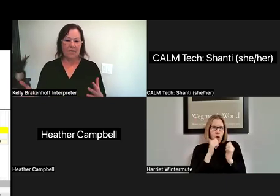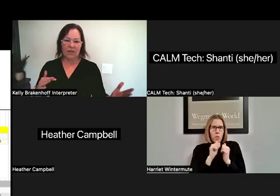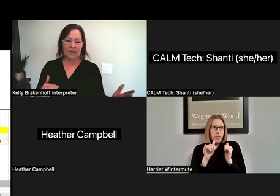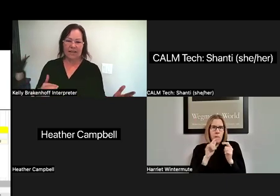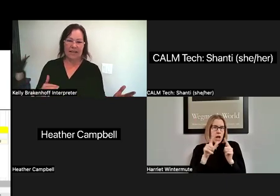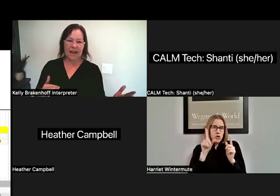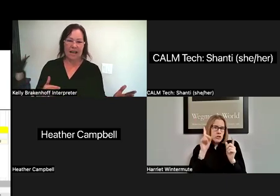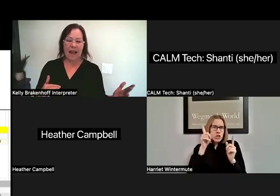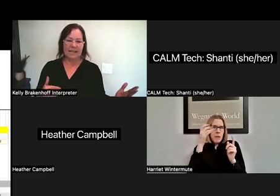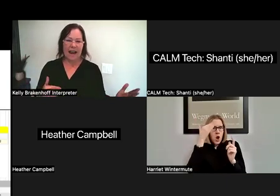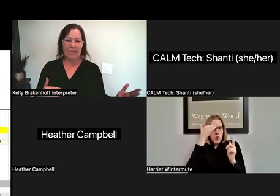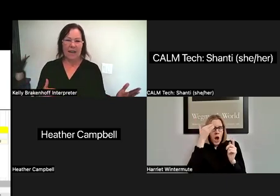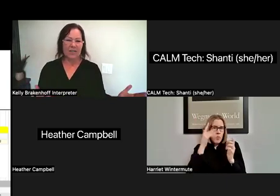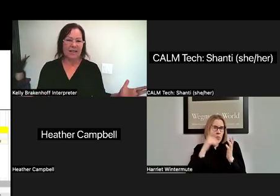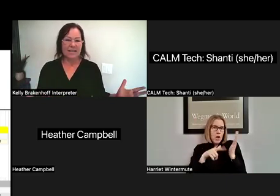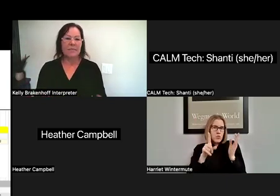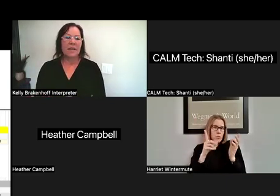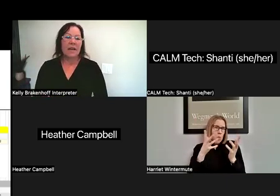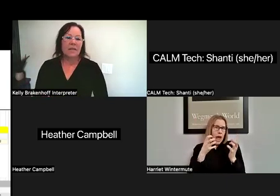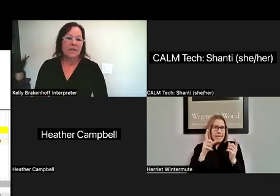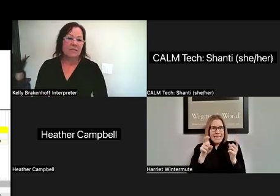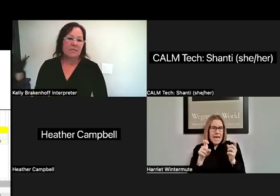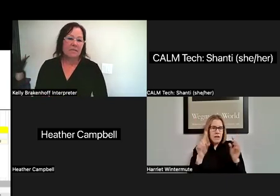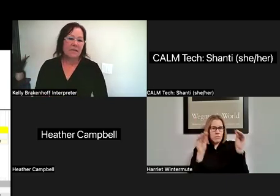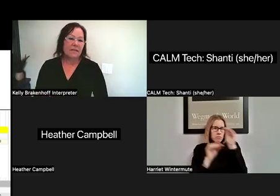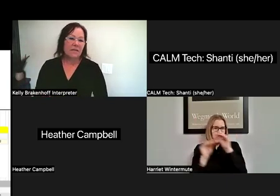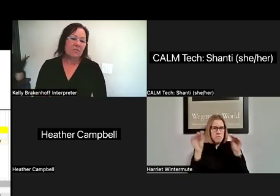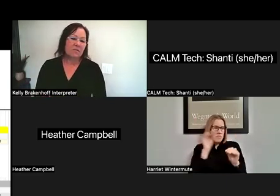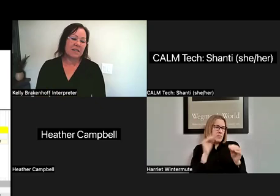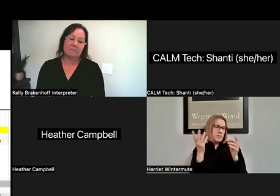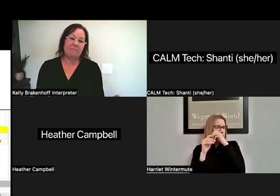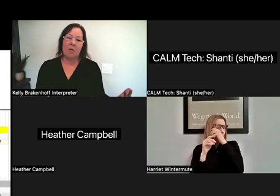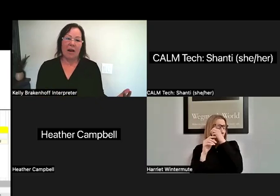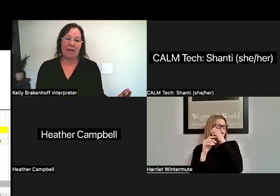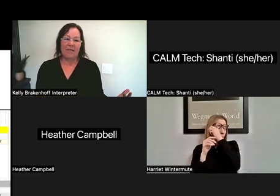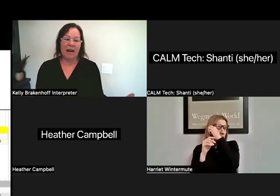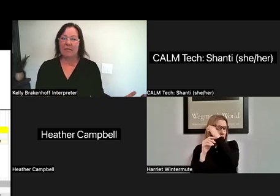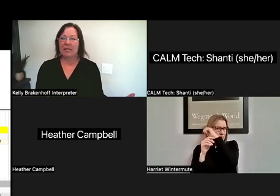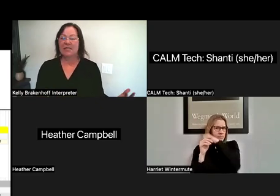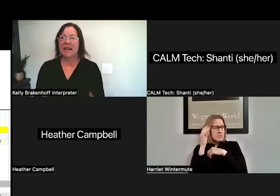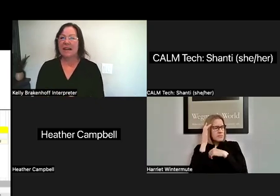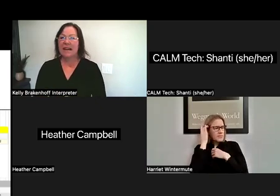So just be aware that when you're setting it